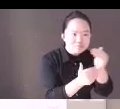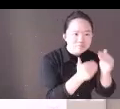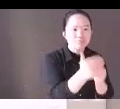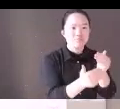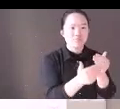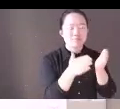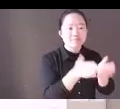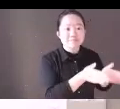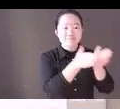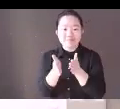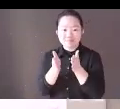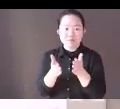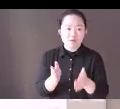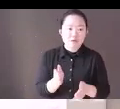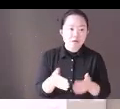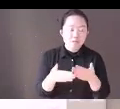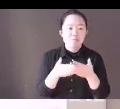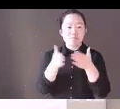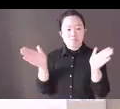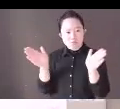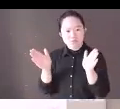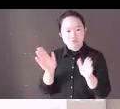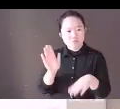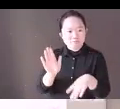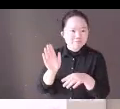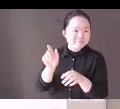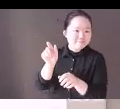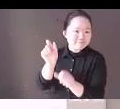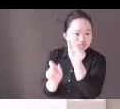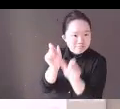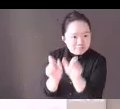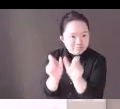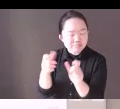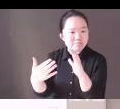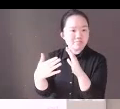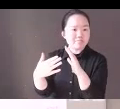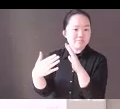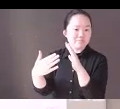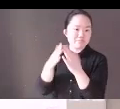scale um and then of course we turn to uh to IP as well to talk about the future and and have a